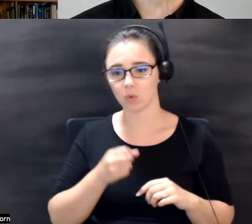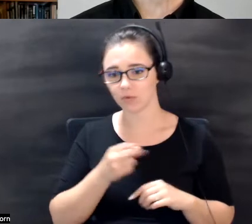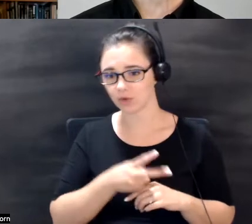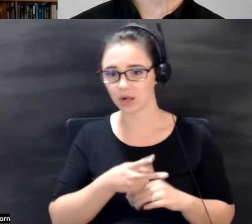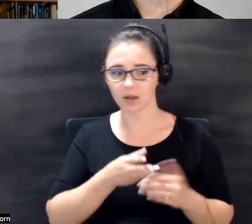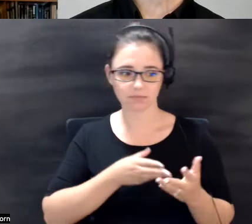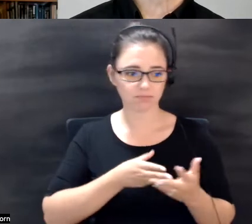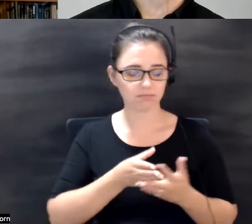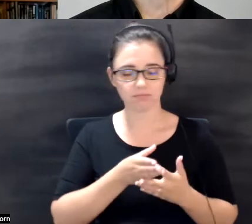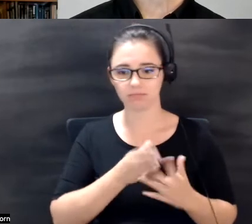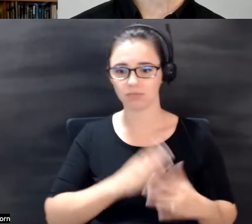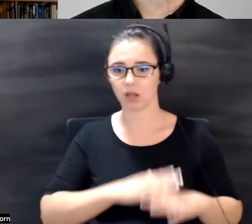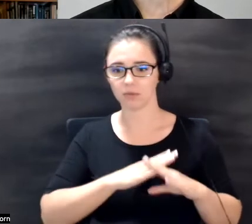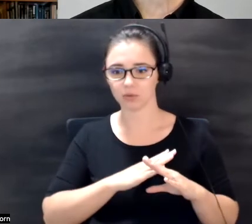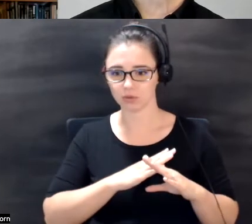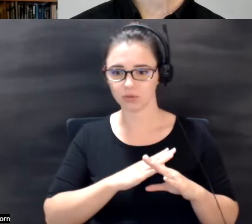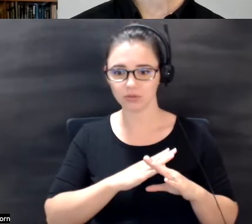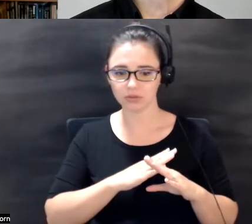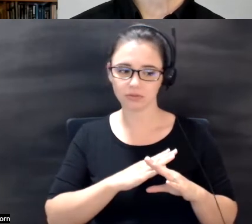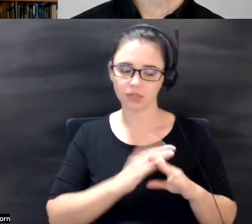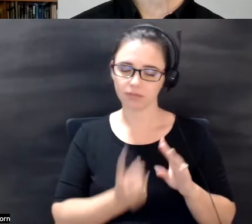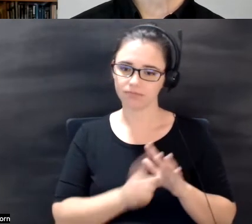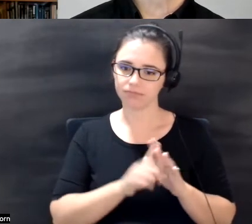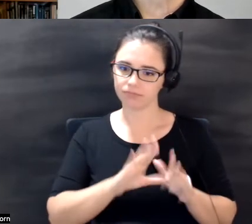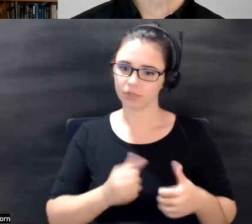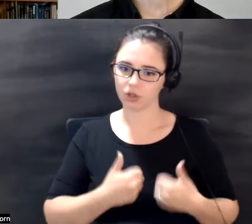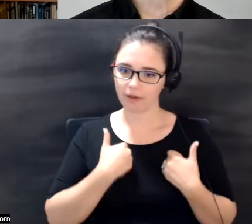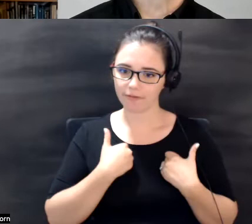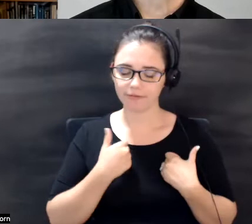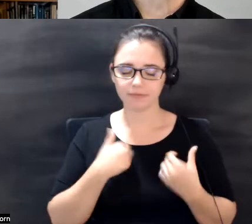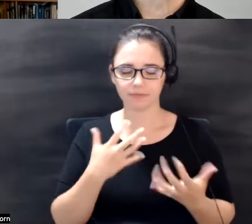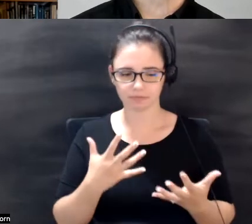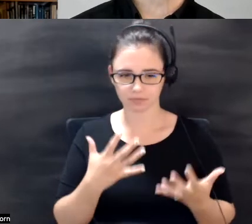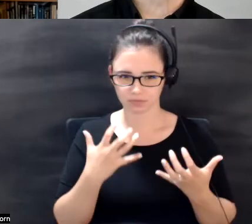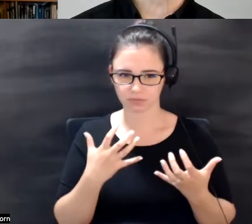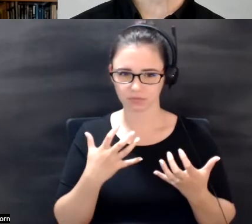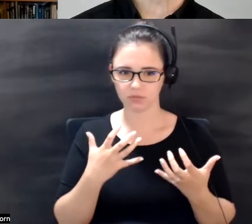that brings about in a life. And I wanted to, I wanted to offer hope